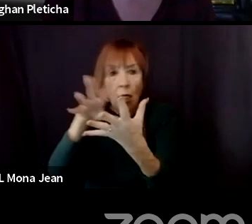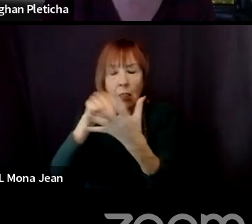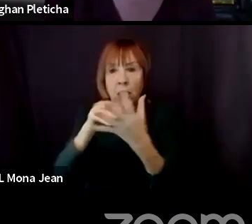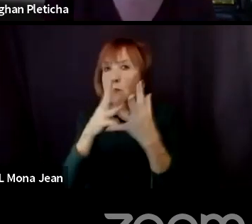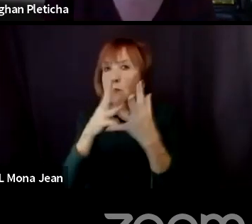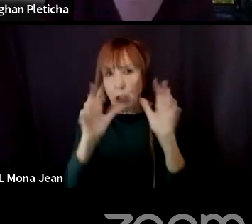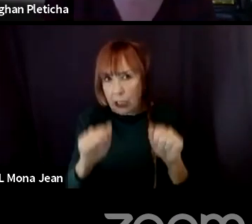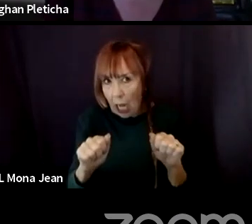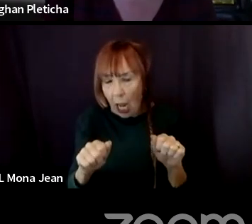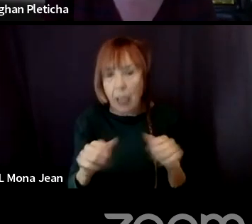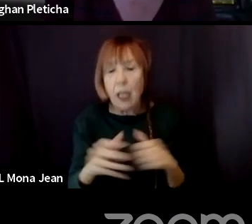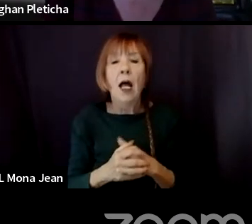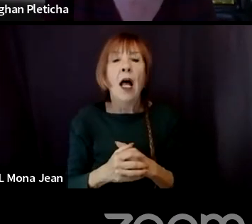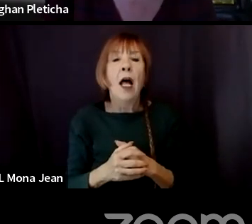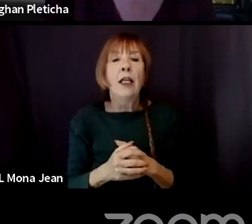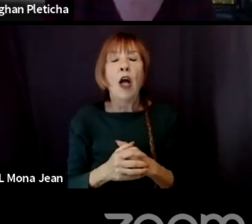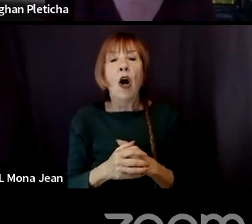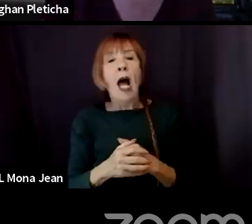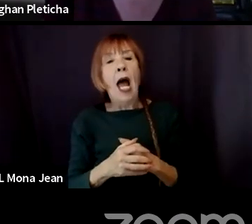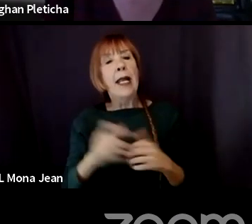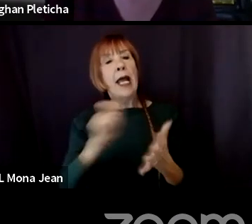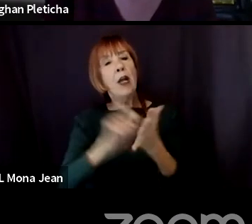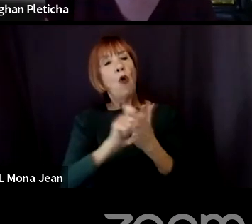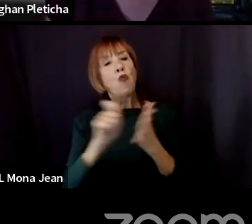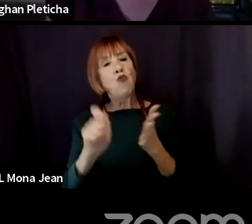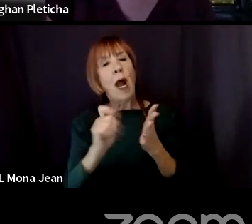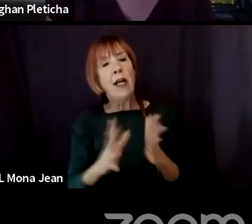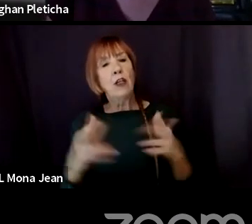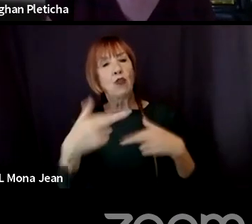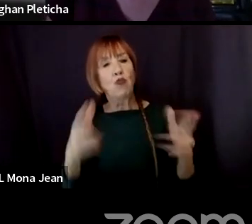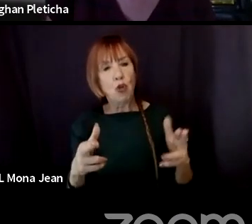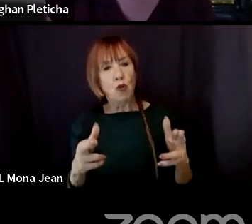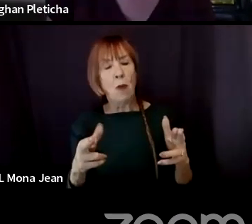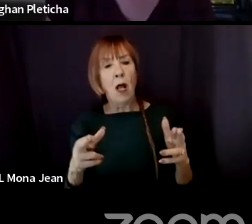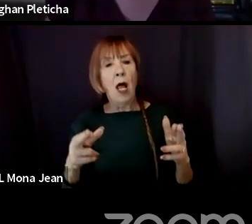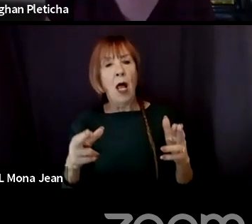you can be bouncing ideas off of people. And so the note process is almost symbiotic